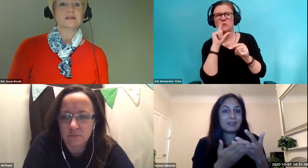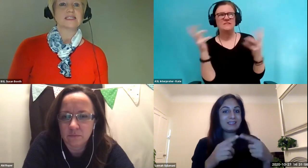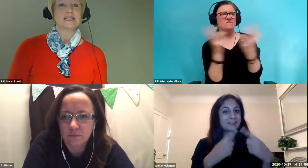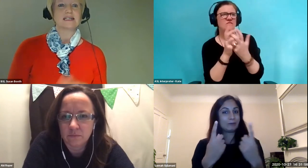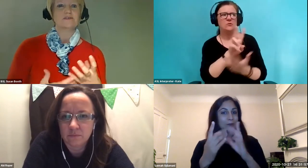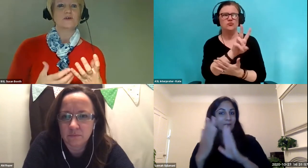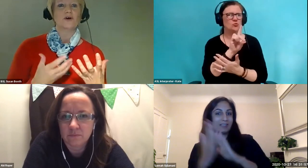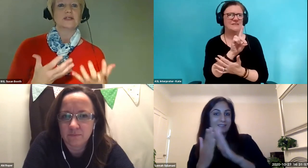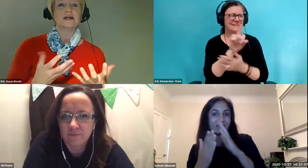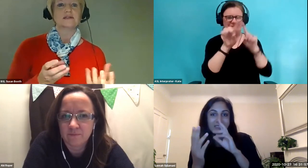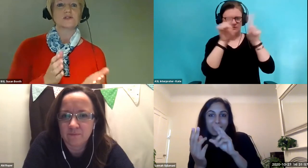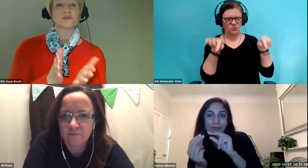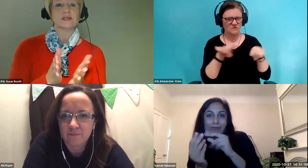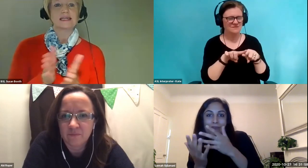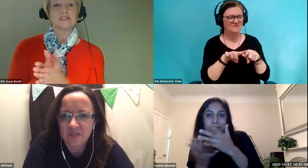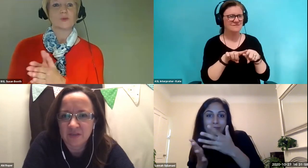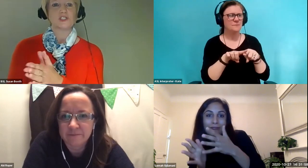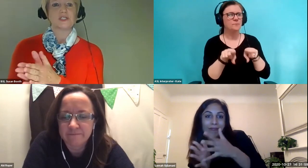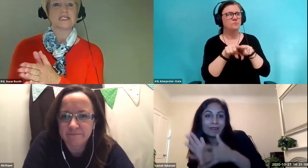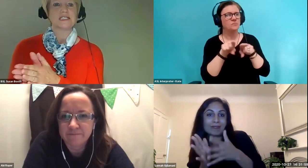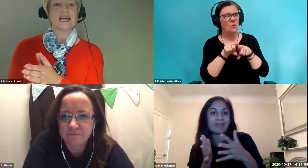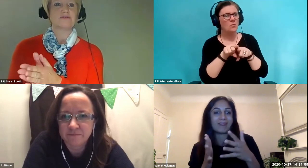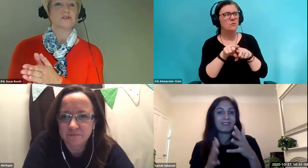there's if you're online there's also that less opportunity to have those